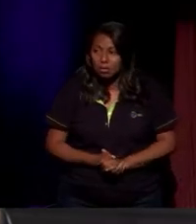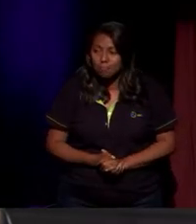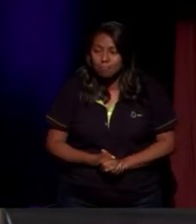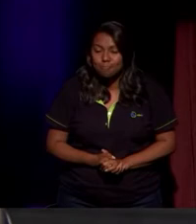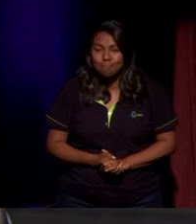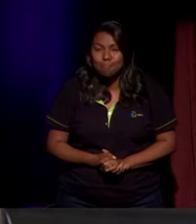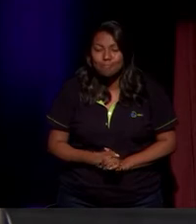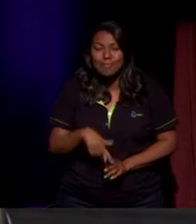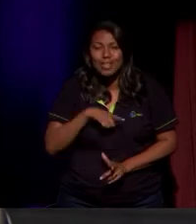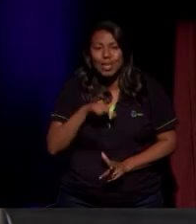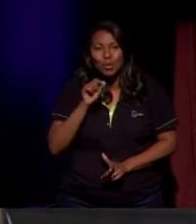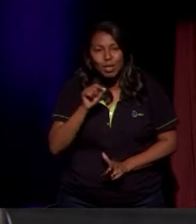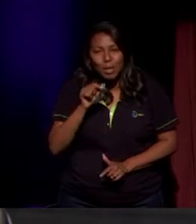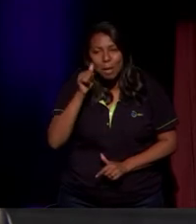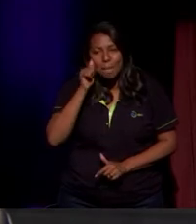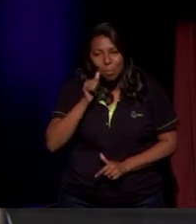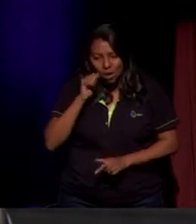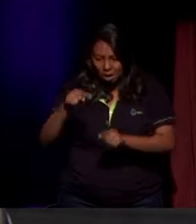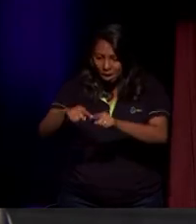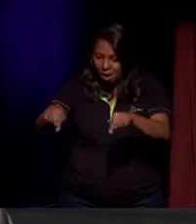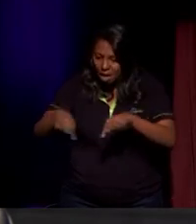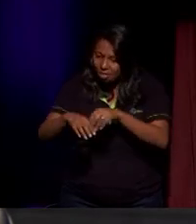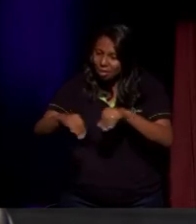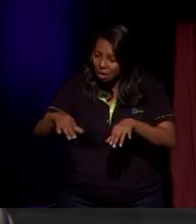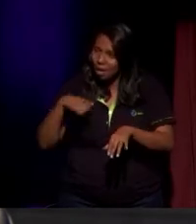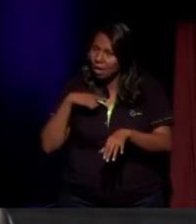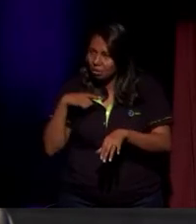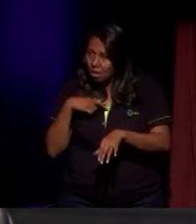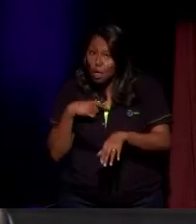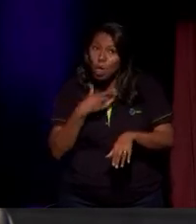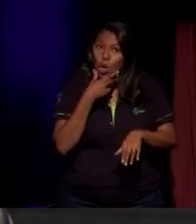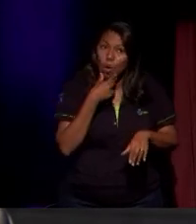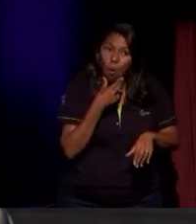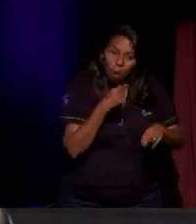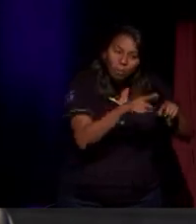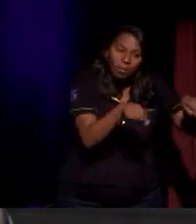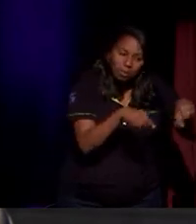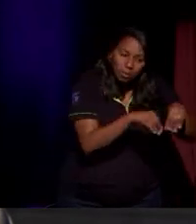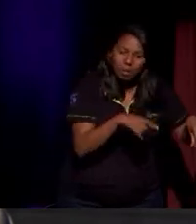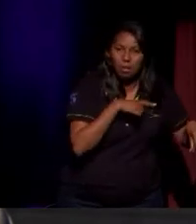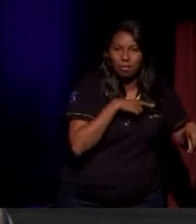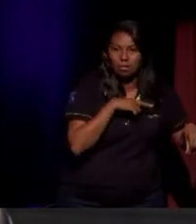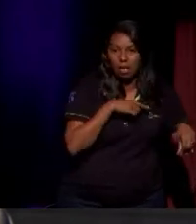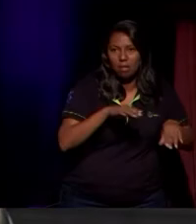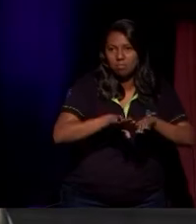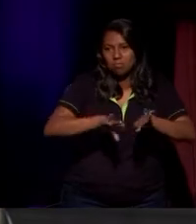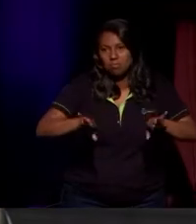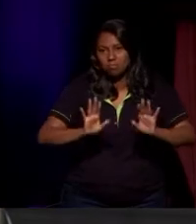women who have their land, and man has their land. Your piece of land can be 1, 2, 3 acres,